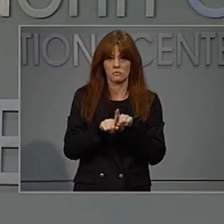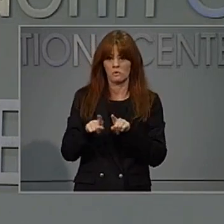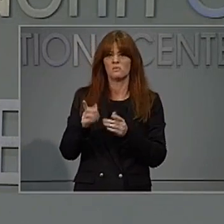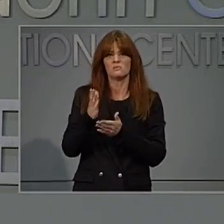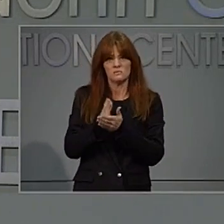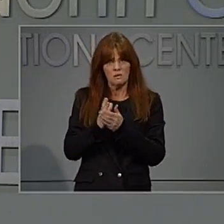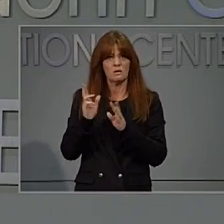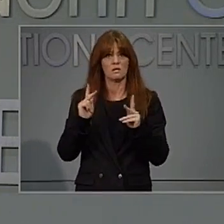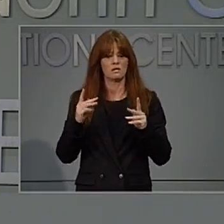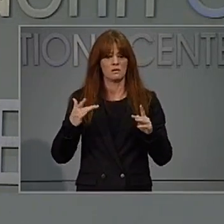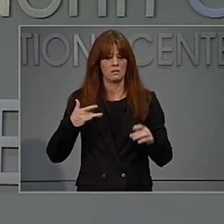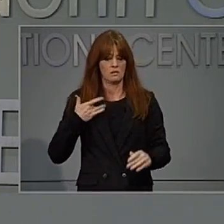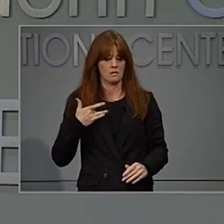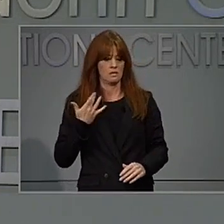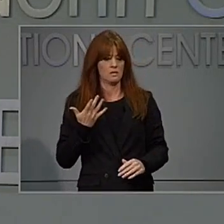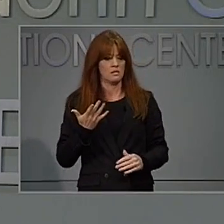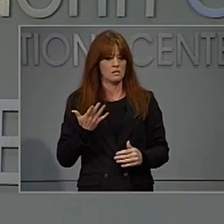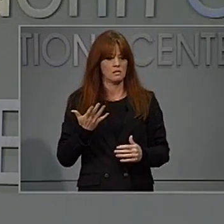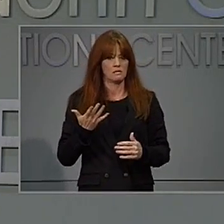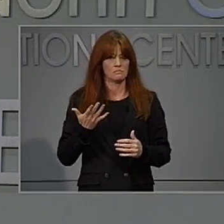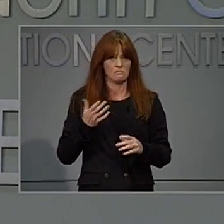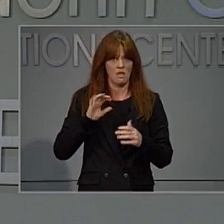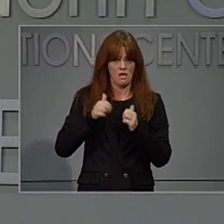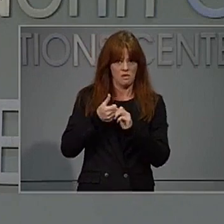ARE EAGER TO WORK AND EAGER TO